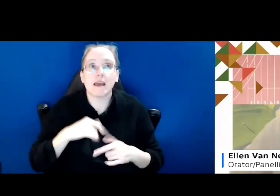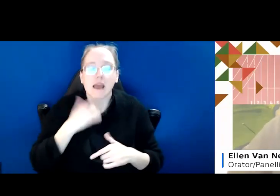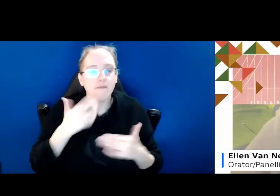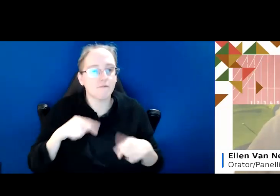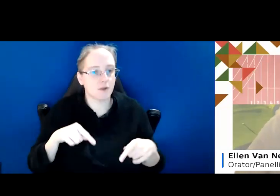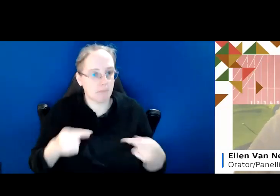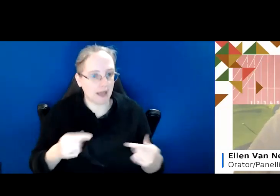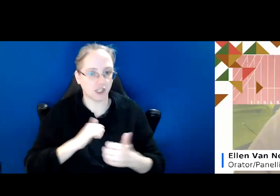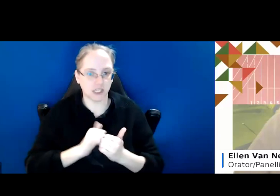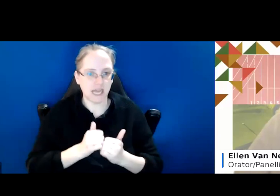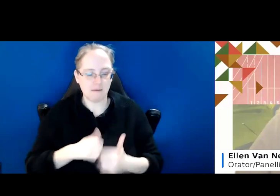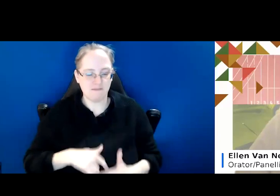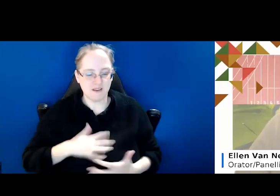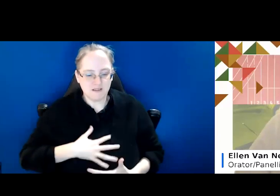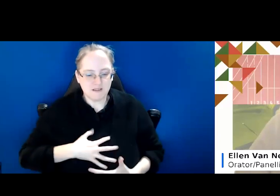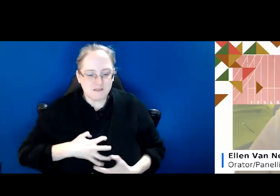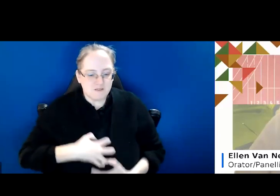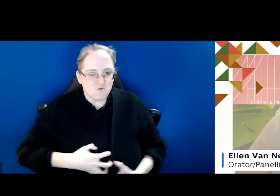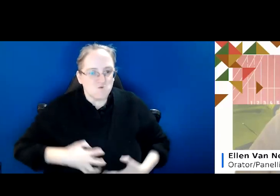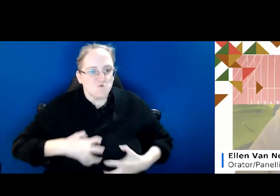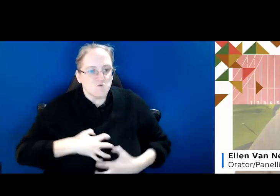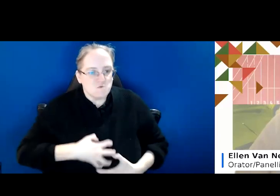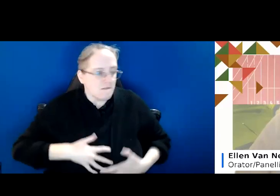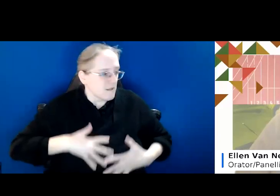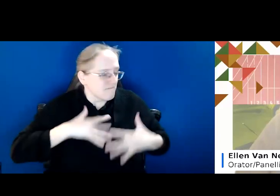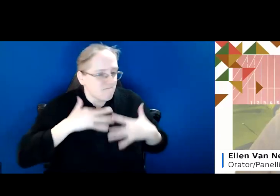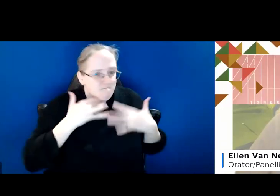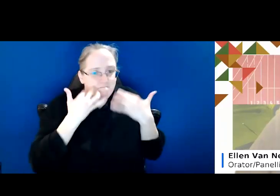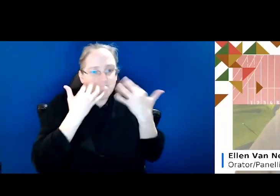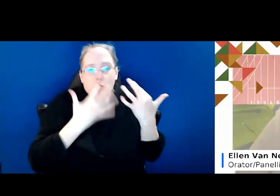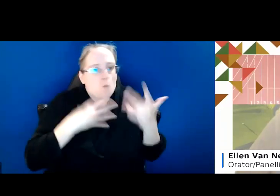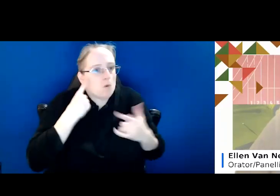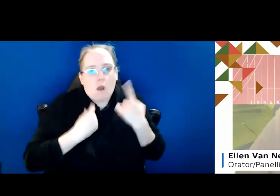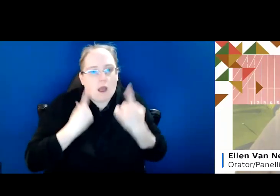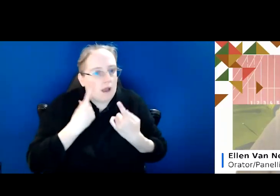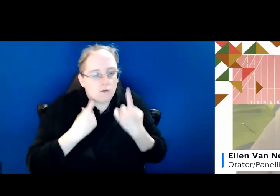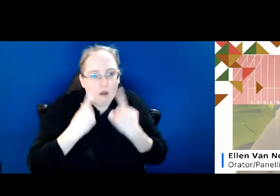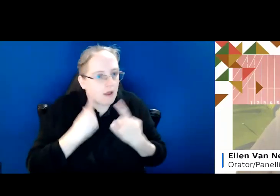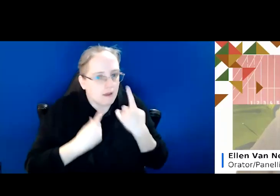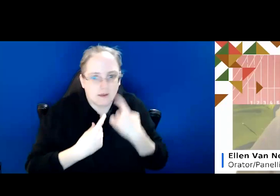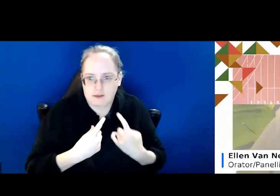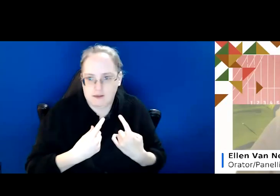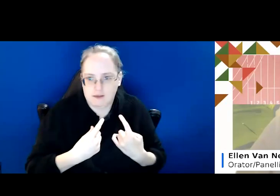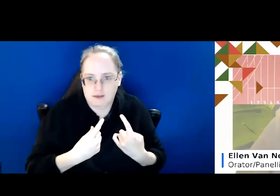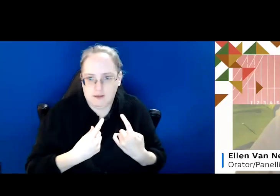his stomach is in knots and he feels like crying due to the skewed ways